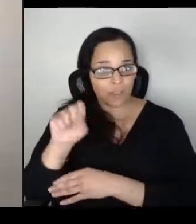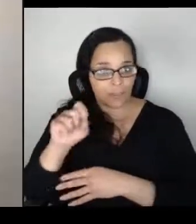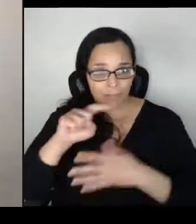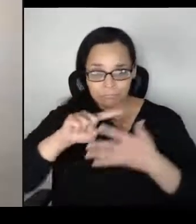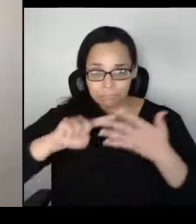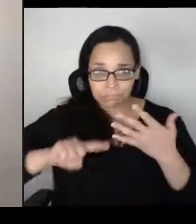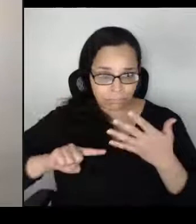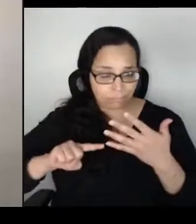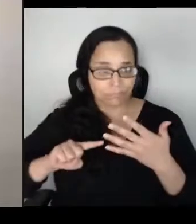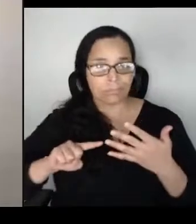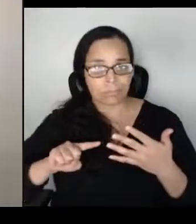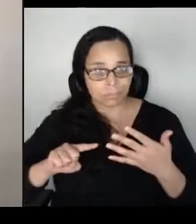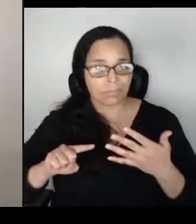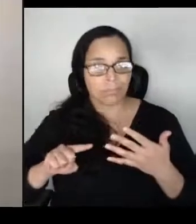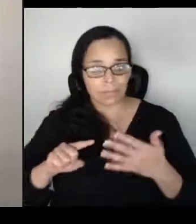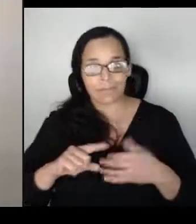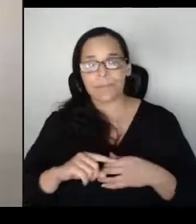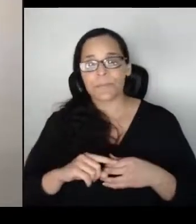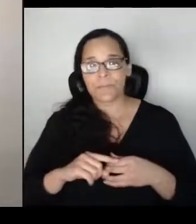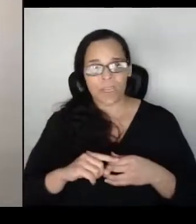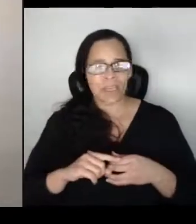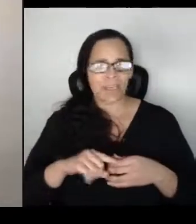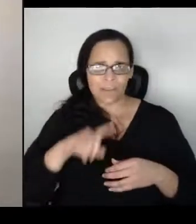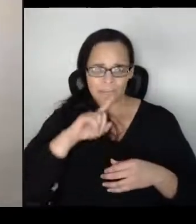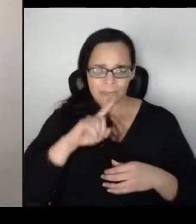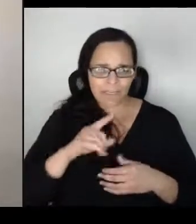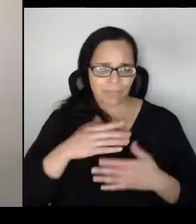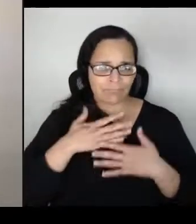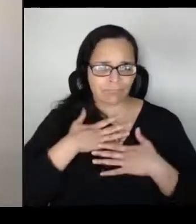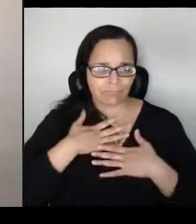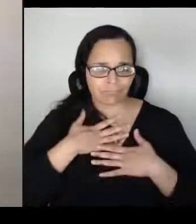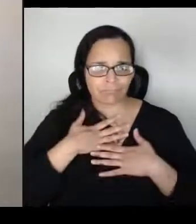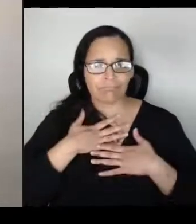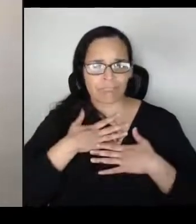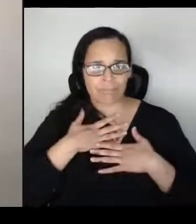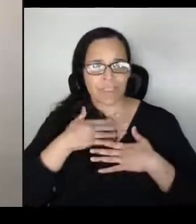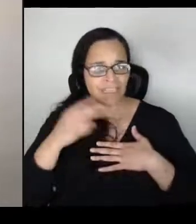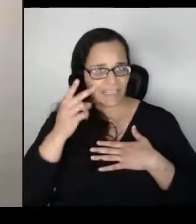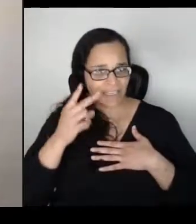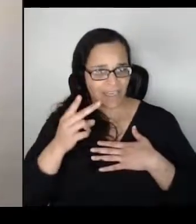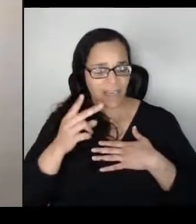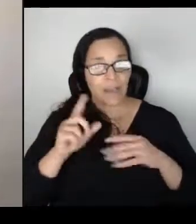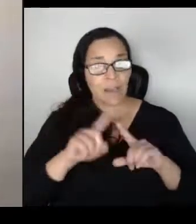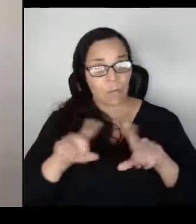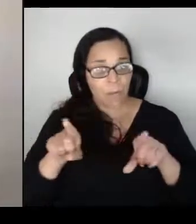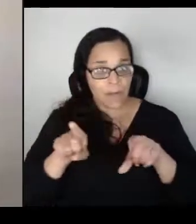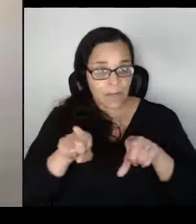And, you know it's just so reassuring to see, but it's also a reminder that, you know